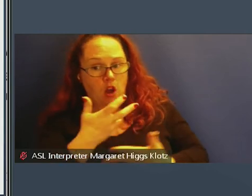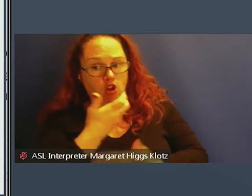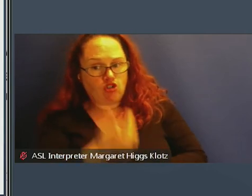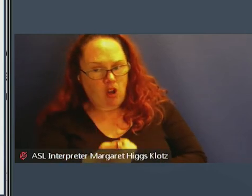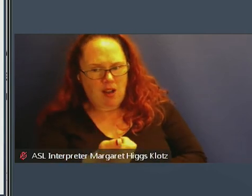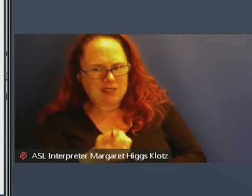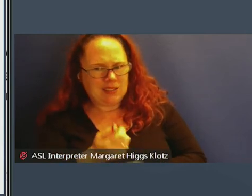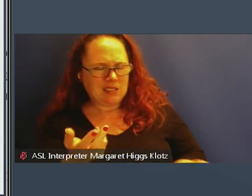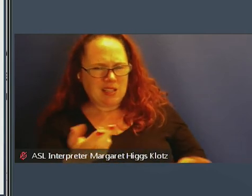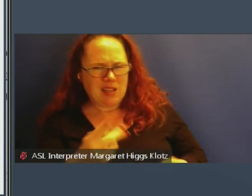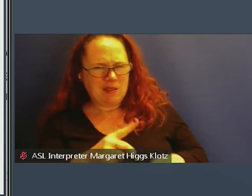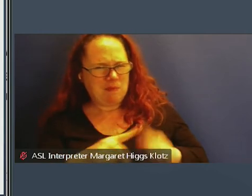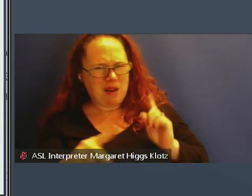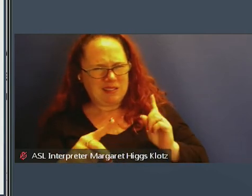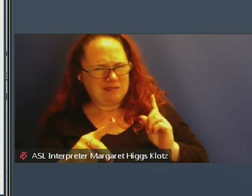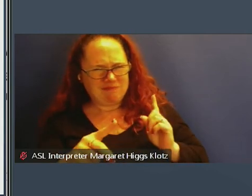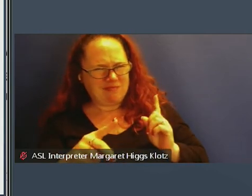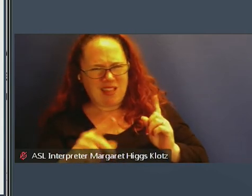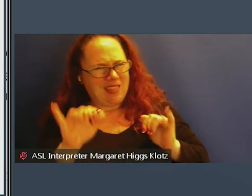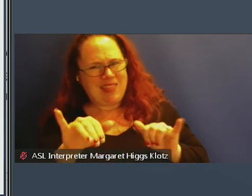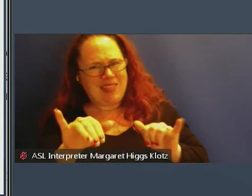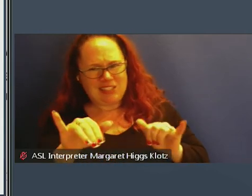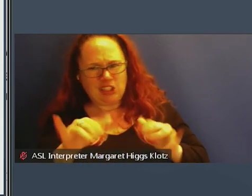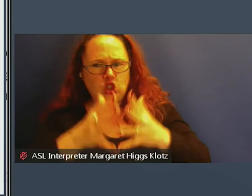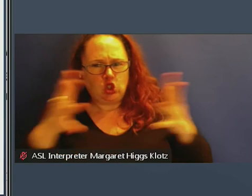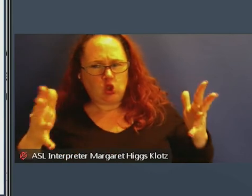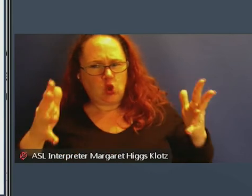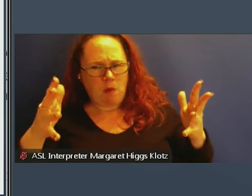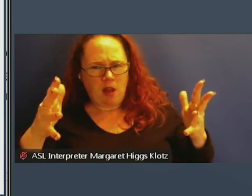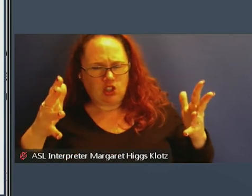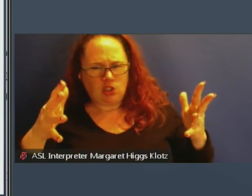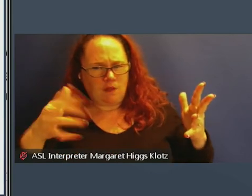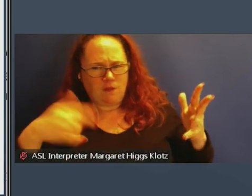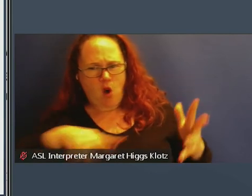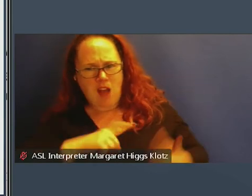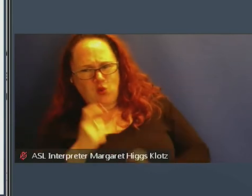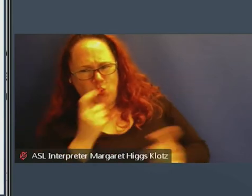Especially during the election time, that's a hefty price to pay trust, trusting your County.